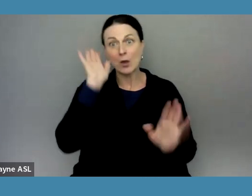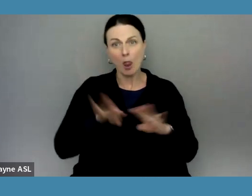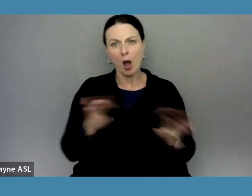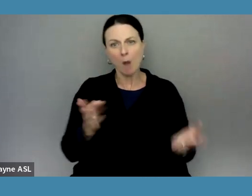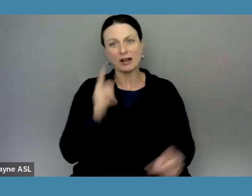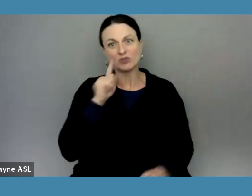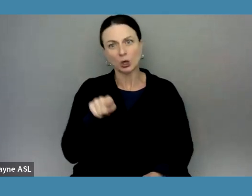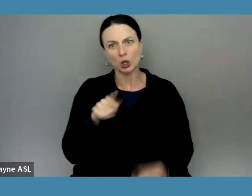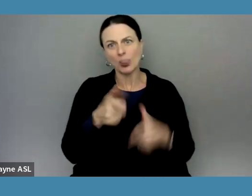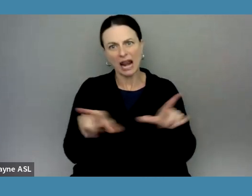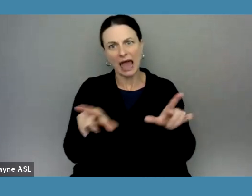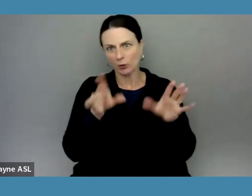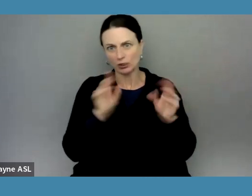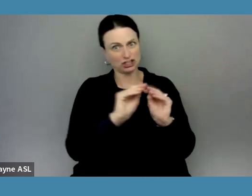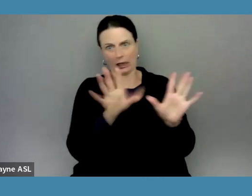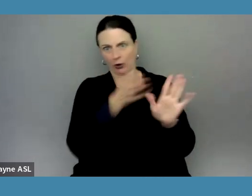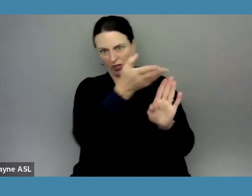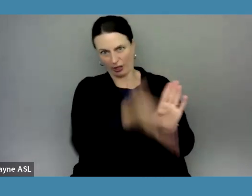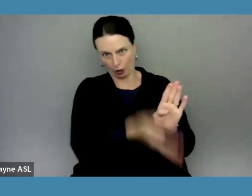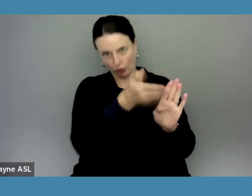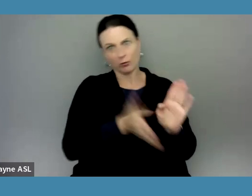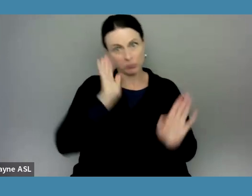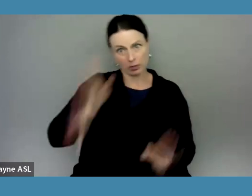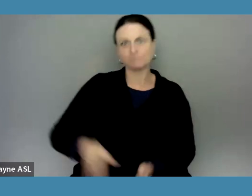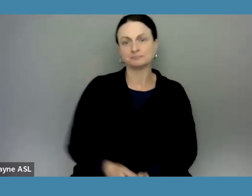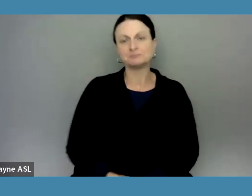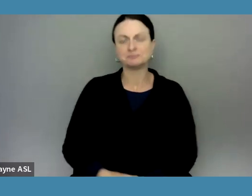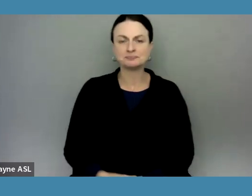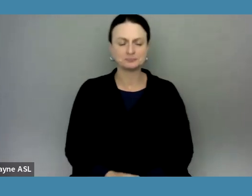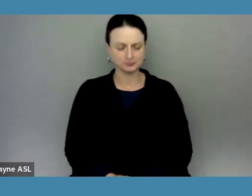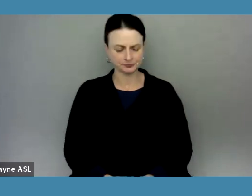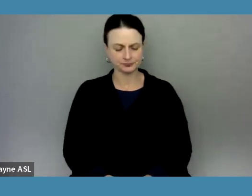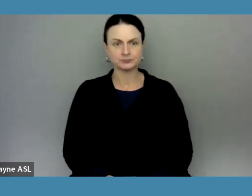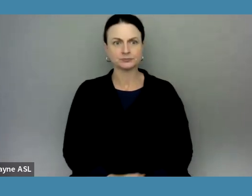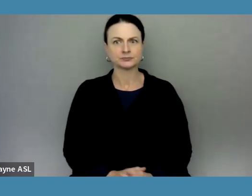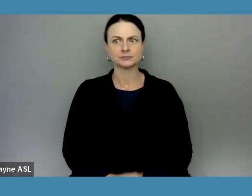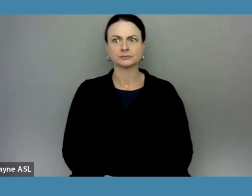language of that Florida Administrative Code rule.